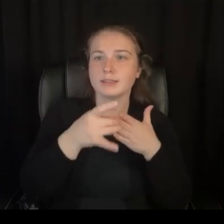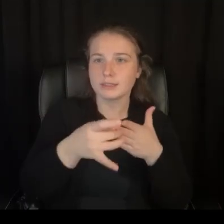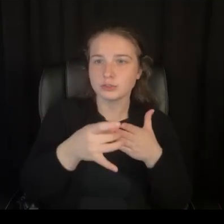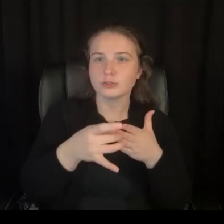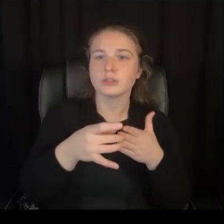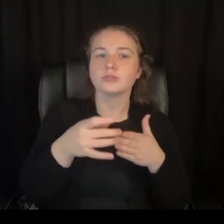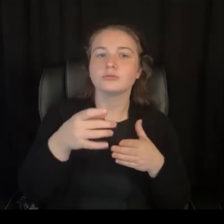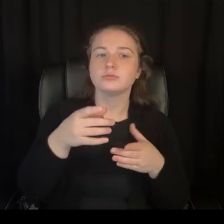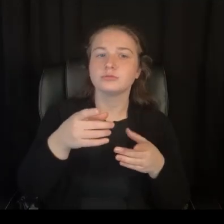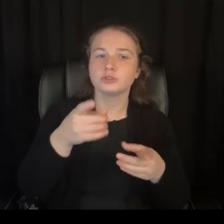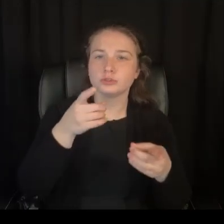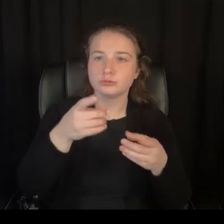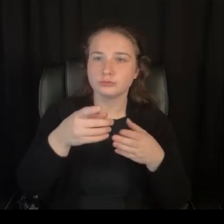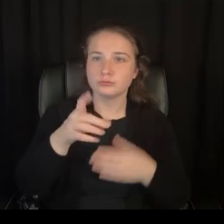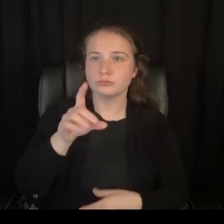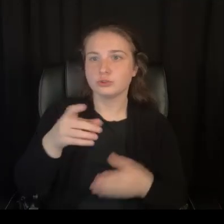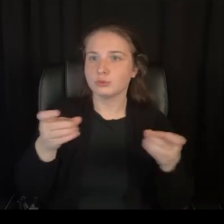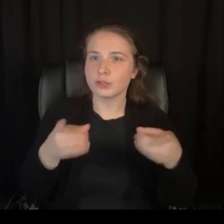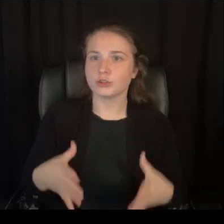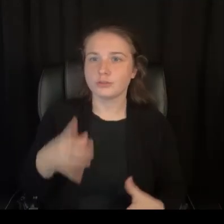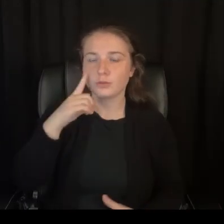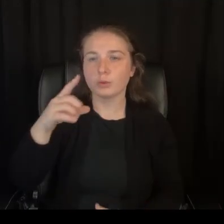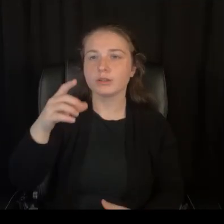the district's director of special education,